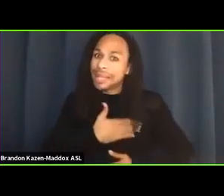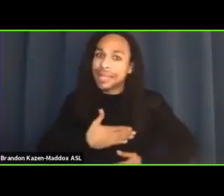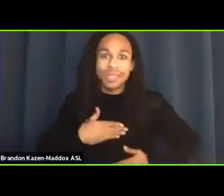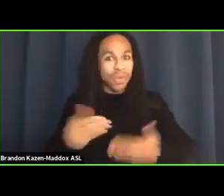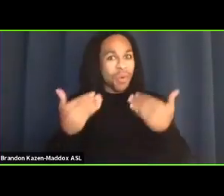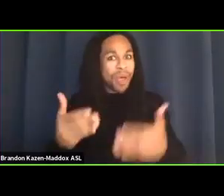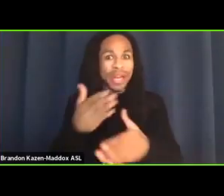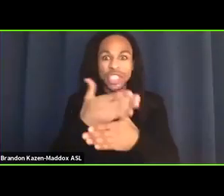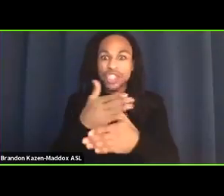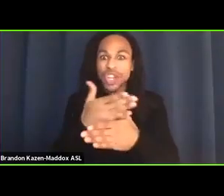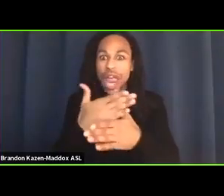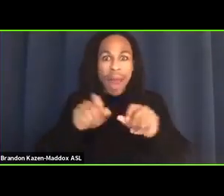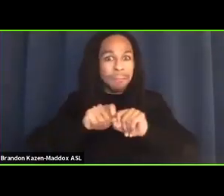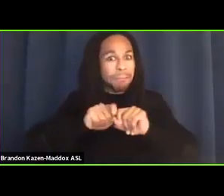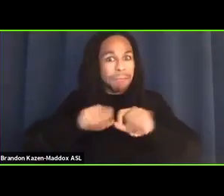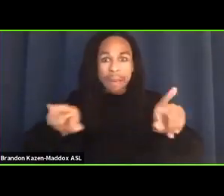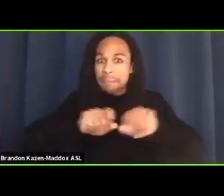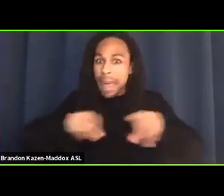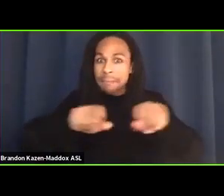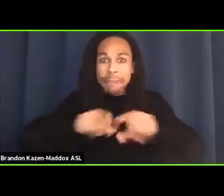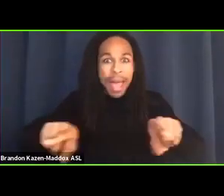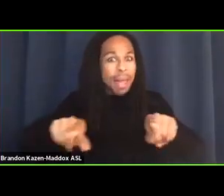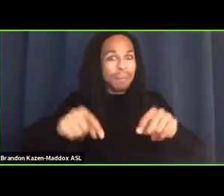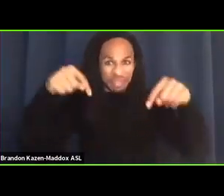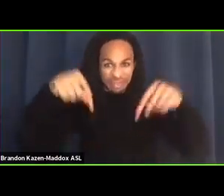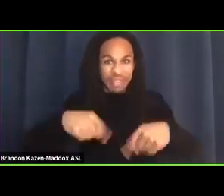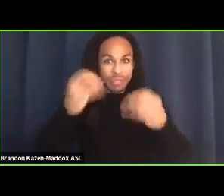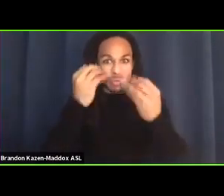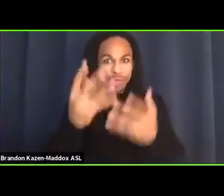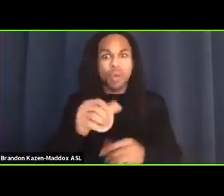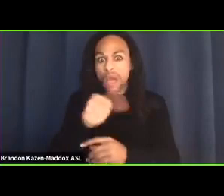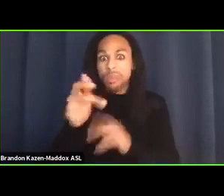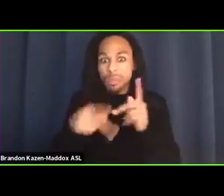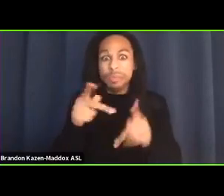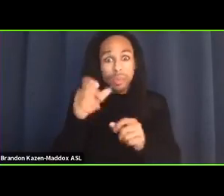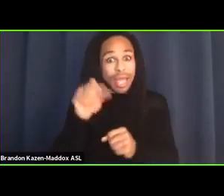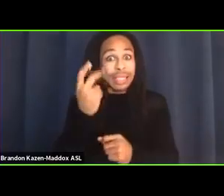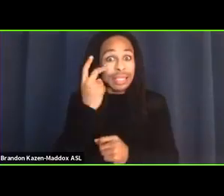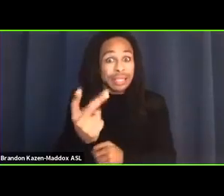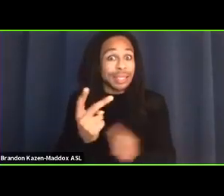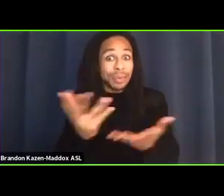and during the entire event. We will present the most relevant questions that time will